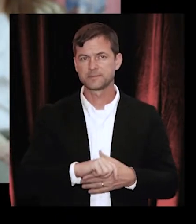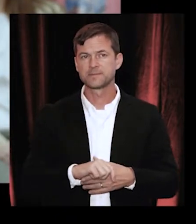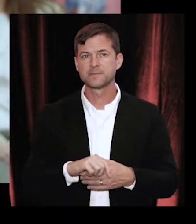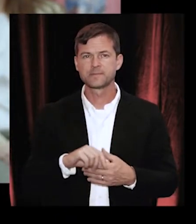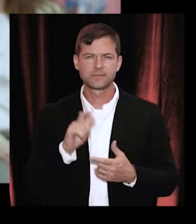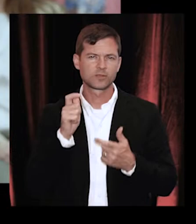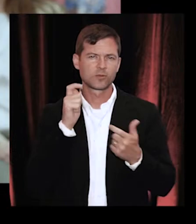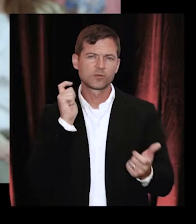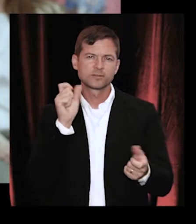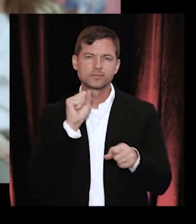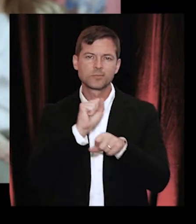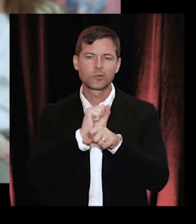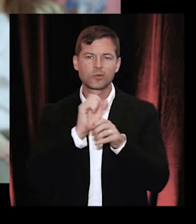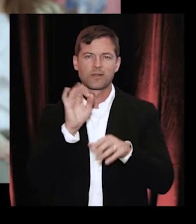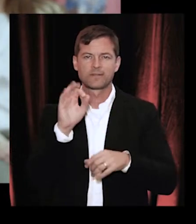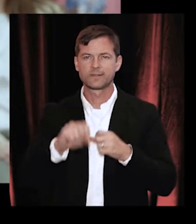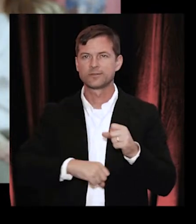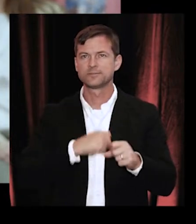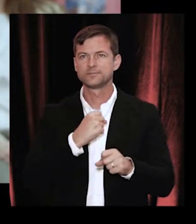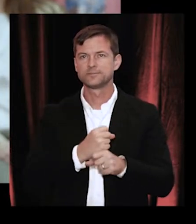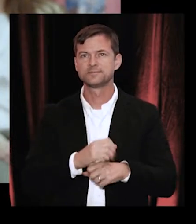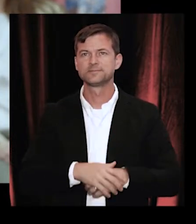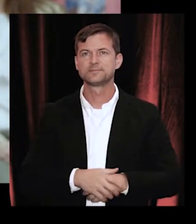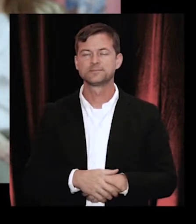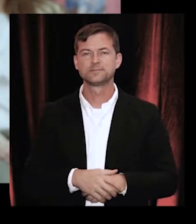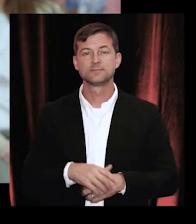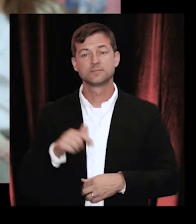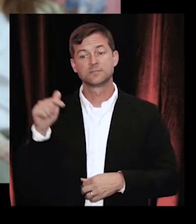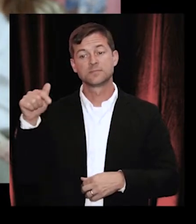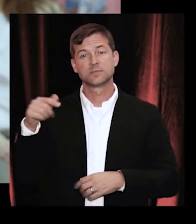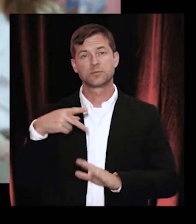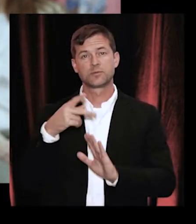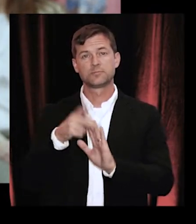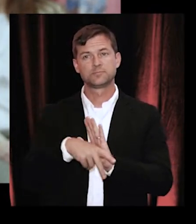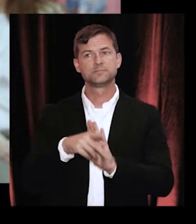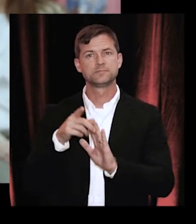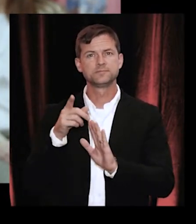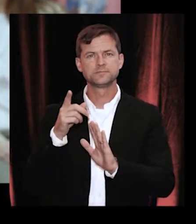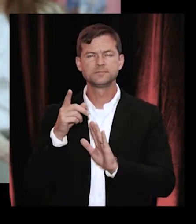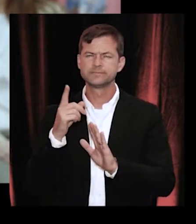as the large employer of the year. This program is already a win win